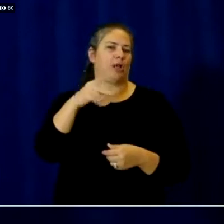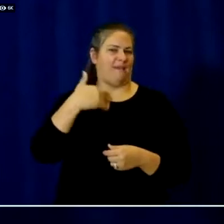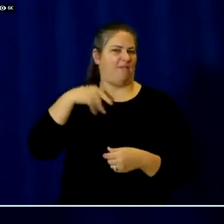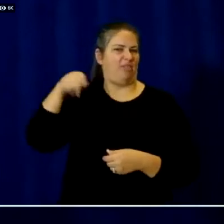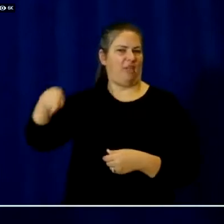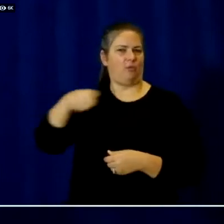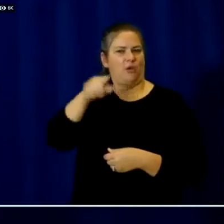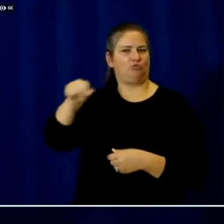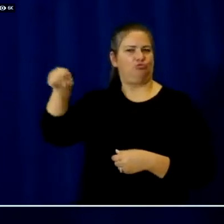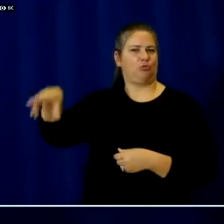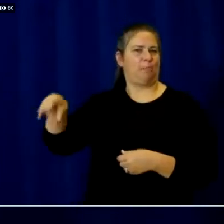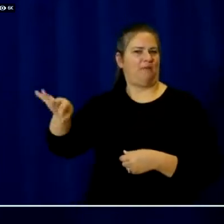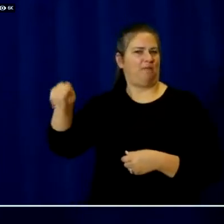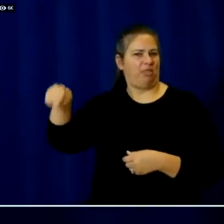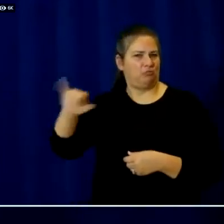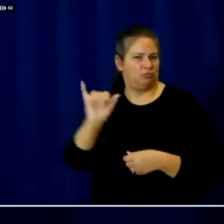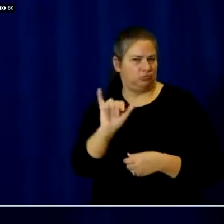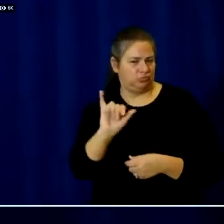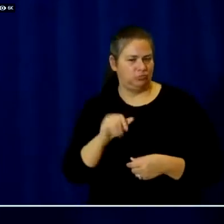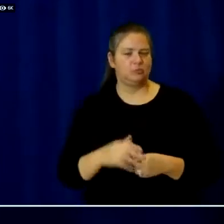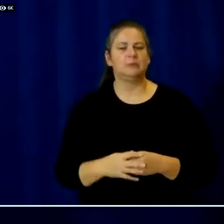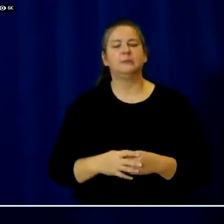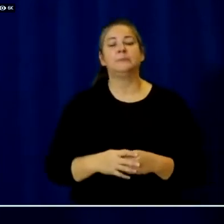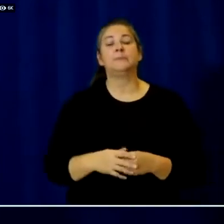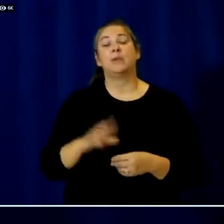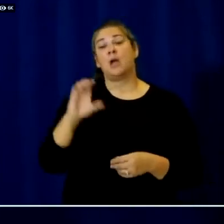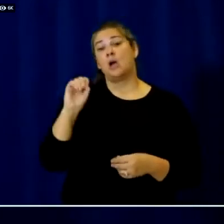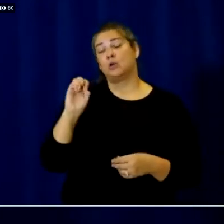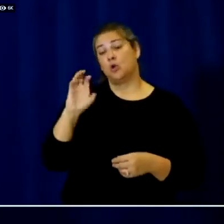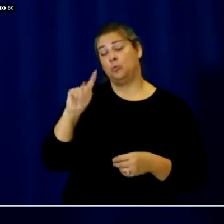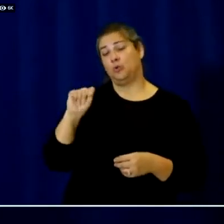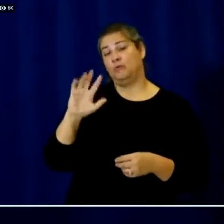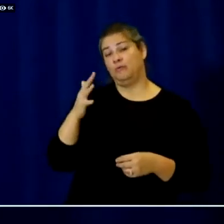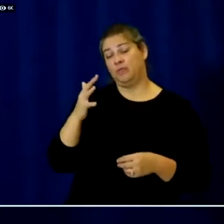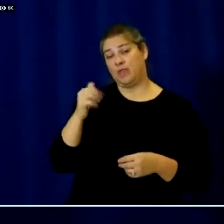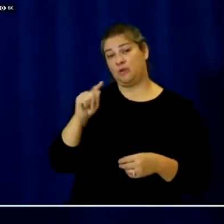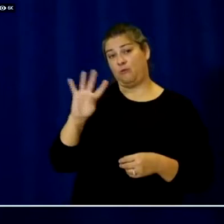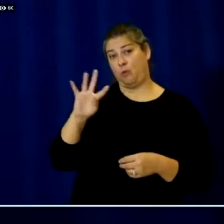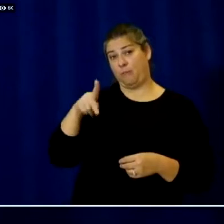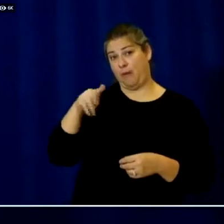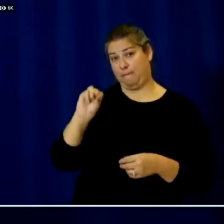perspective. Uh, as of October 5th at four PM, the deadline by statute and we